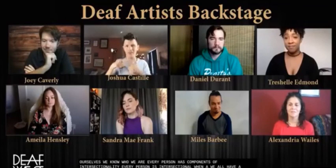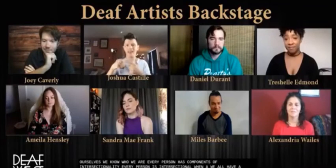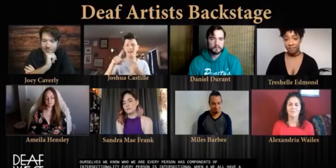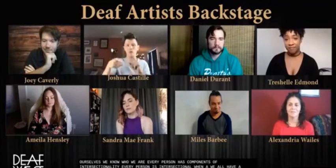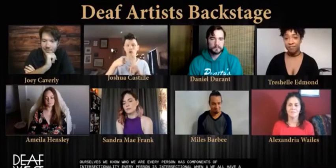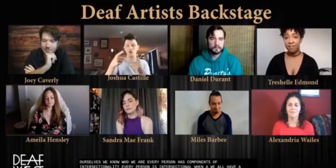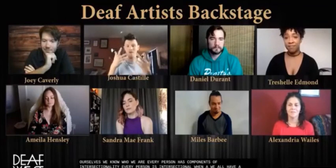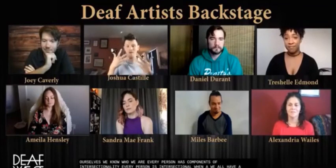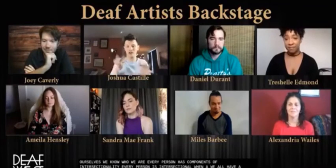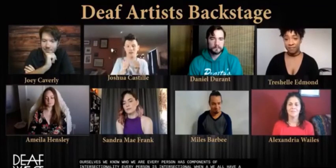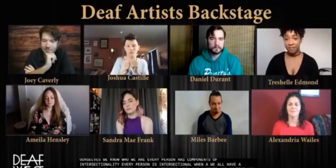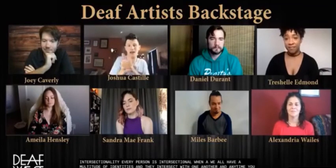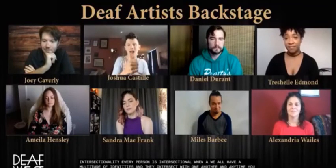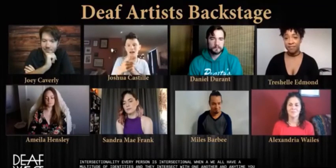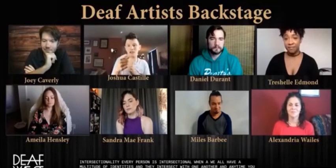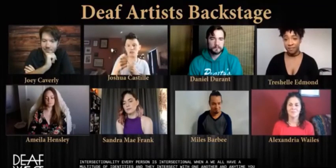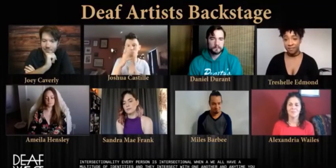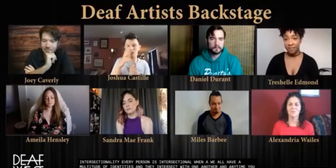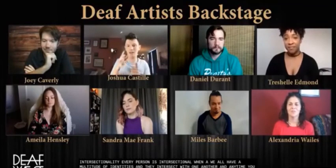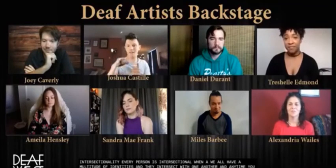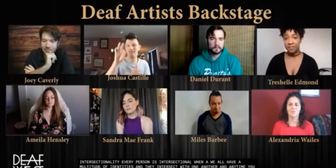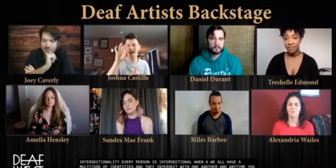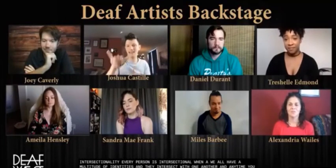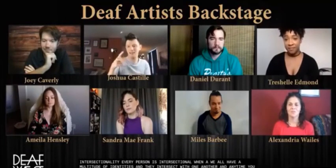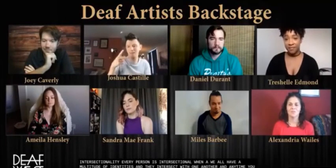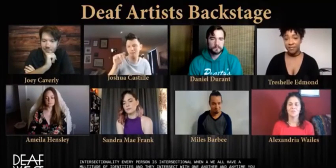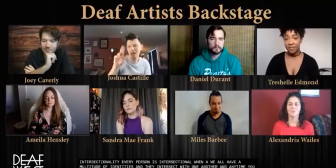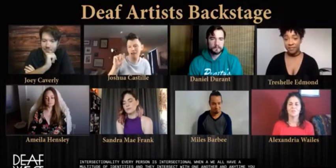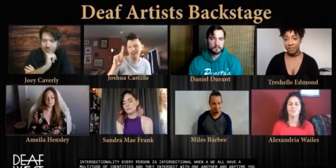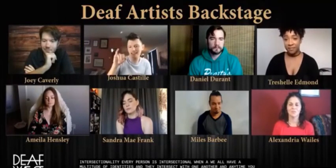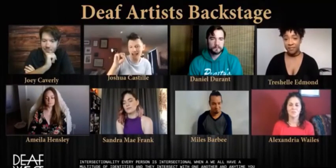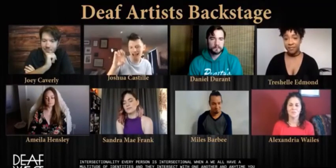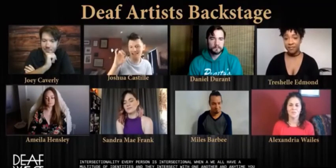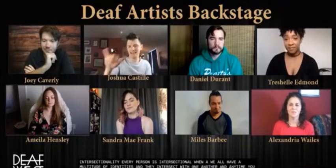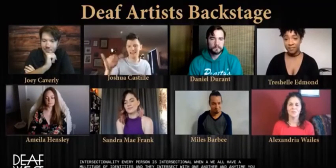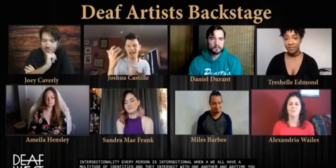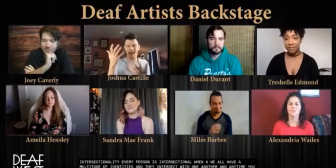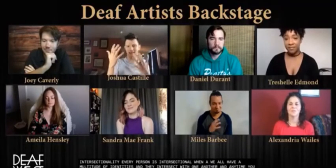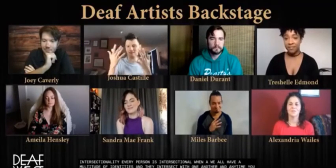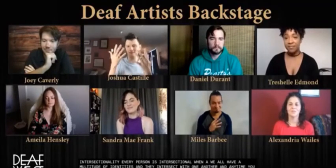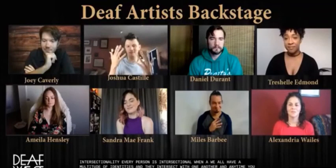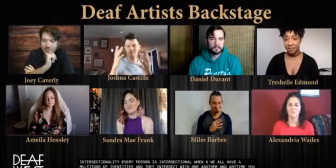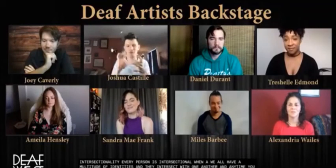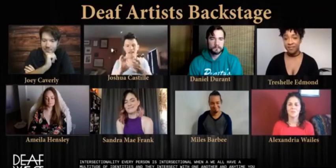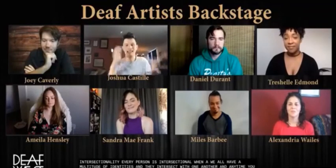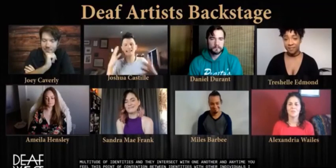Having uncomfortable conversations and through that point in life and finding paradise.